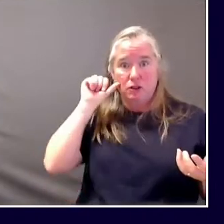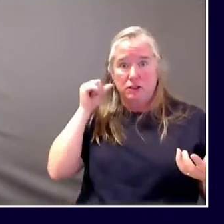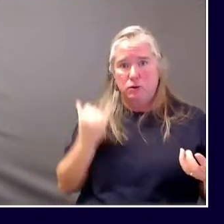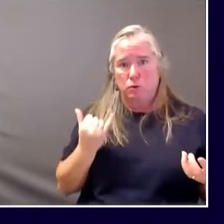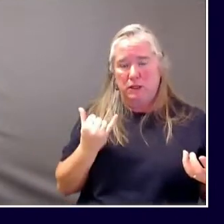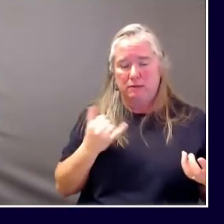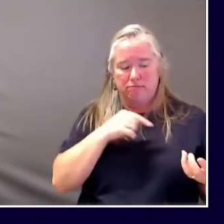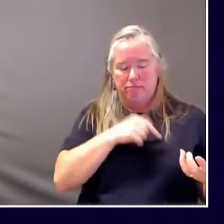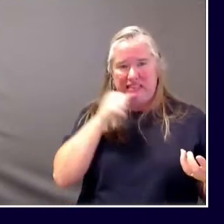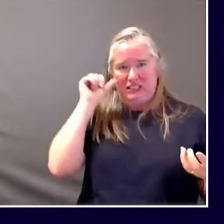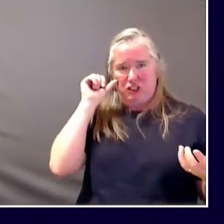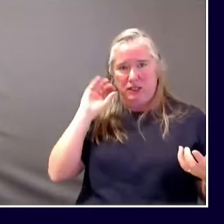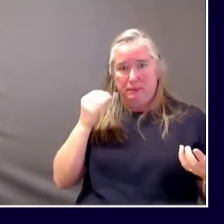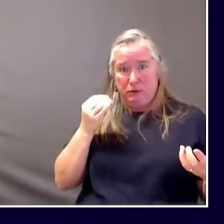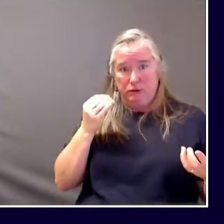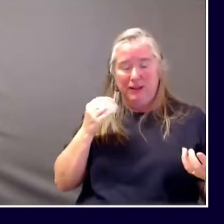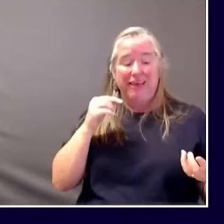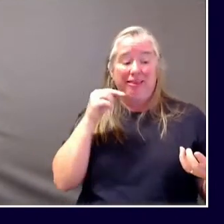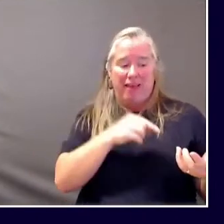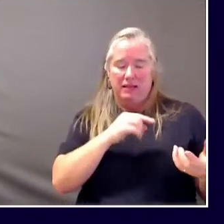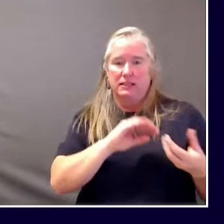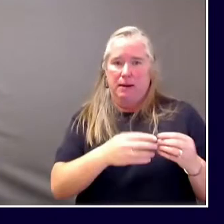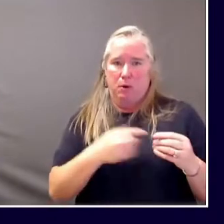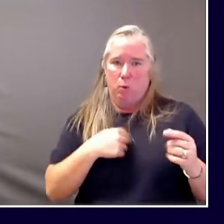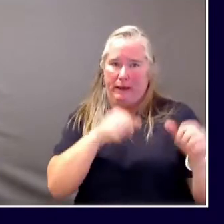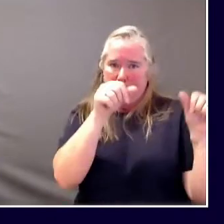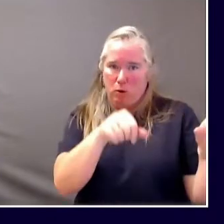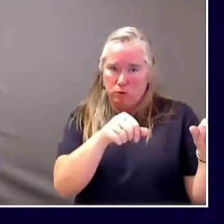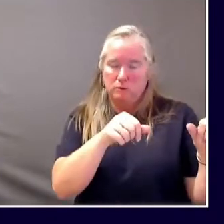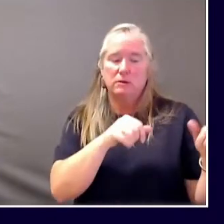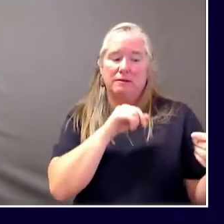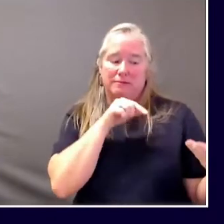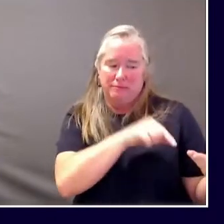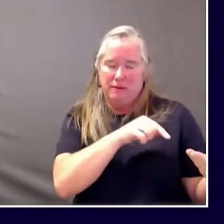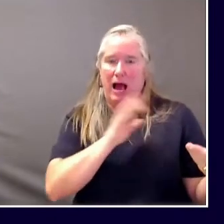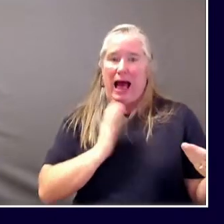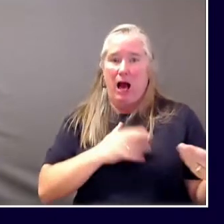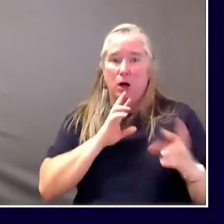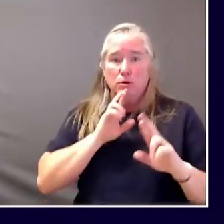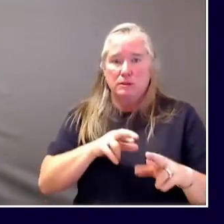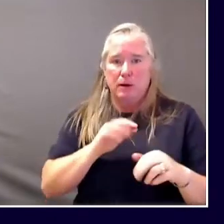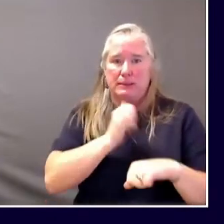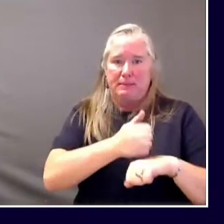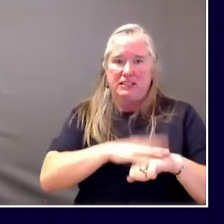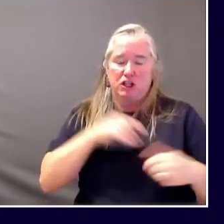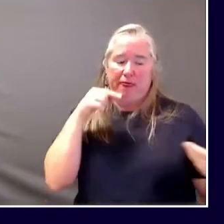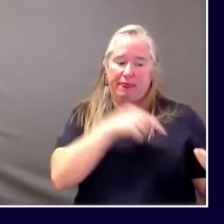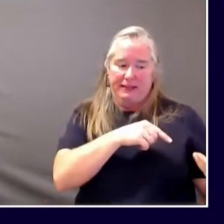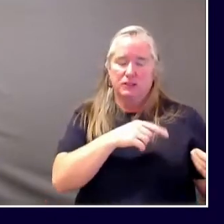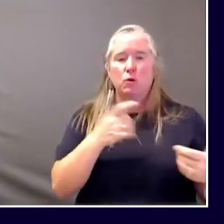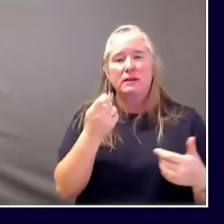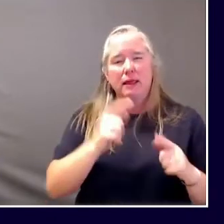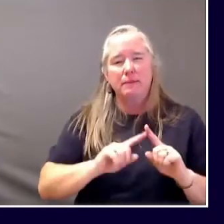we base most of our at in Alice's in our actions on I just